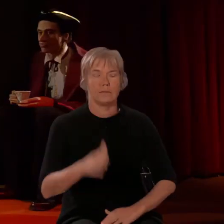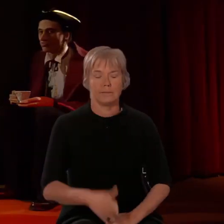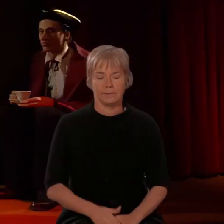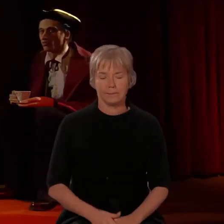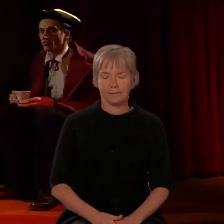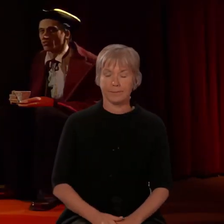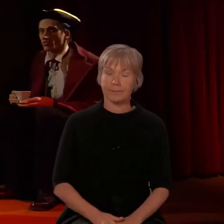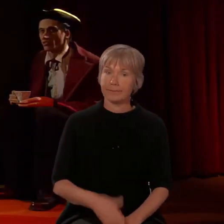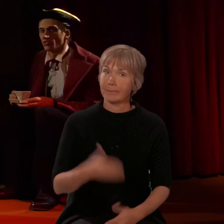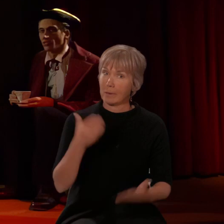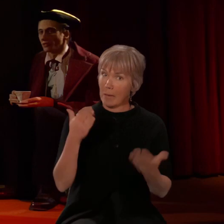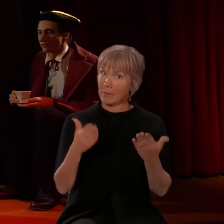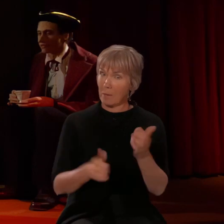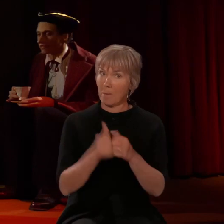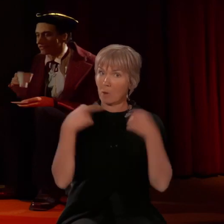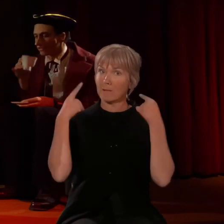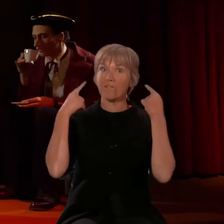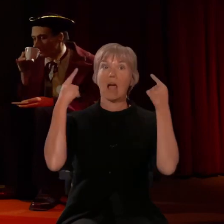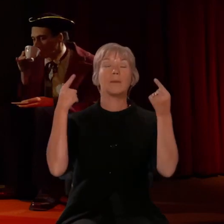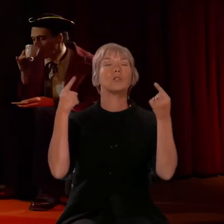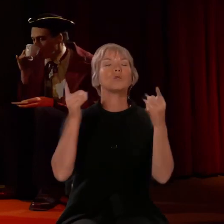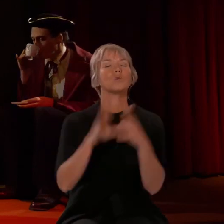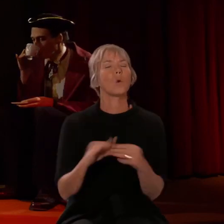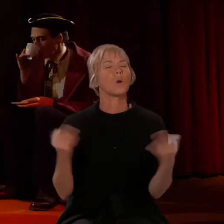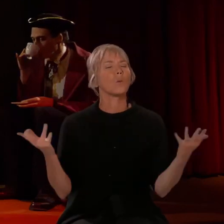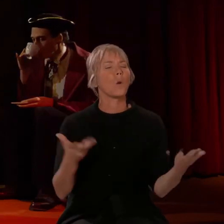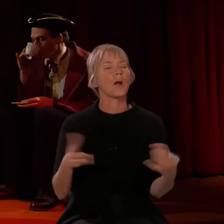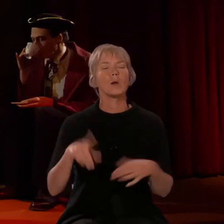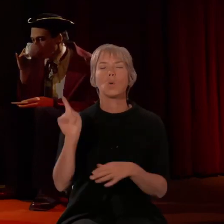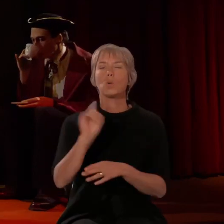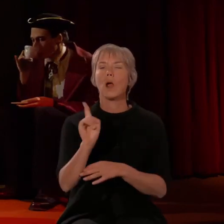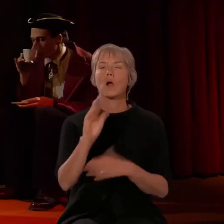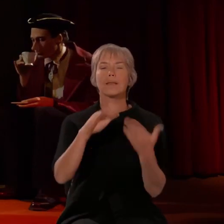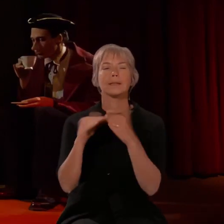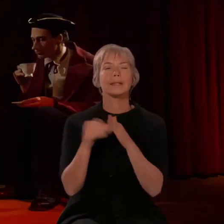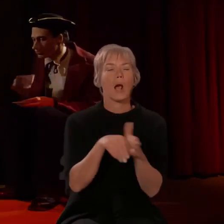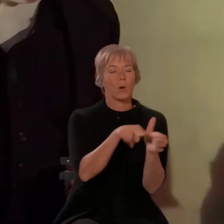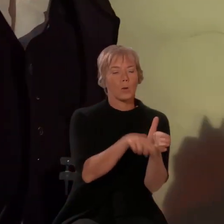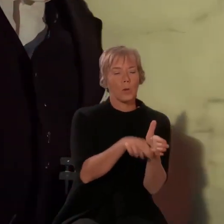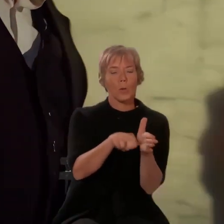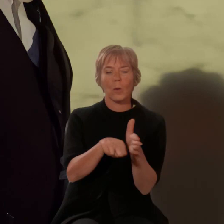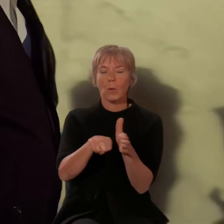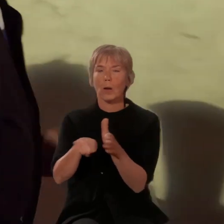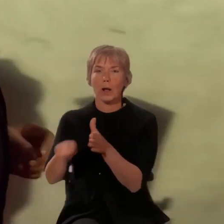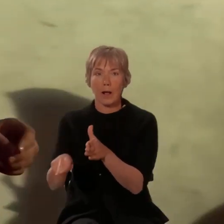But perhaps our best known story begins in the town graveyard, where we have buried a headless Hessian soldier.